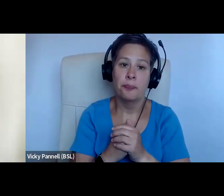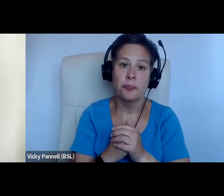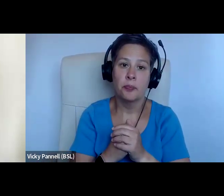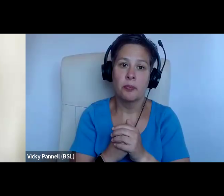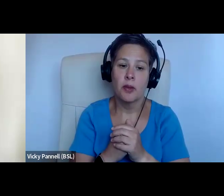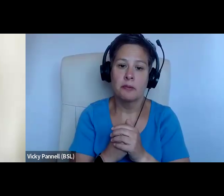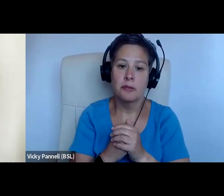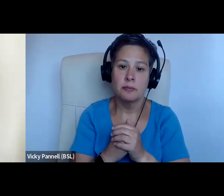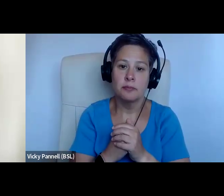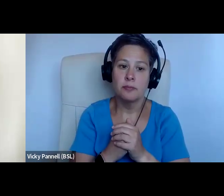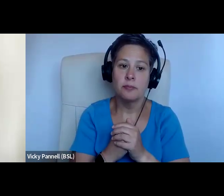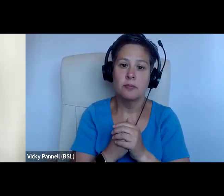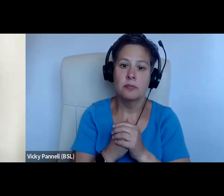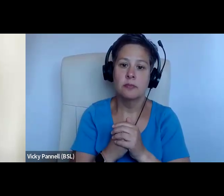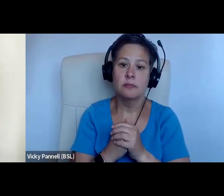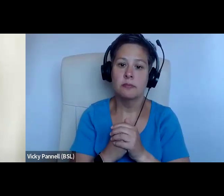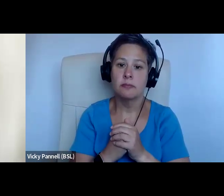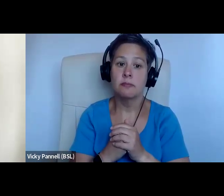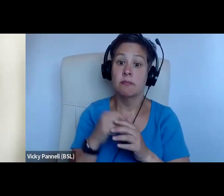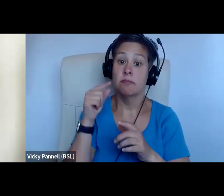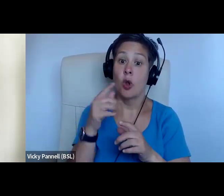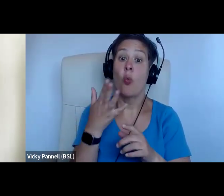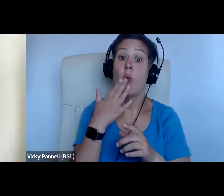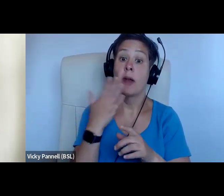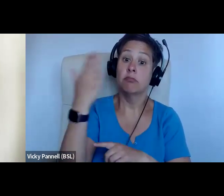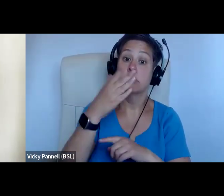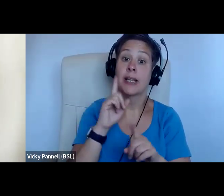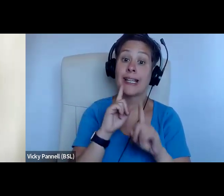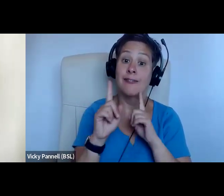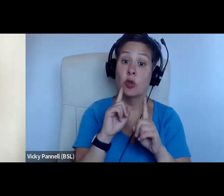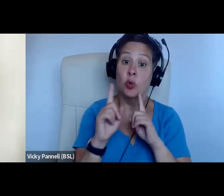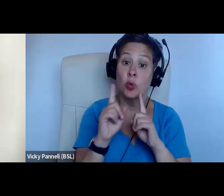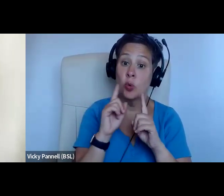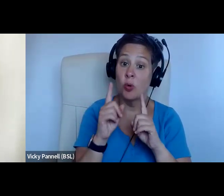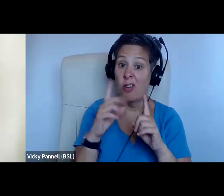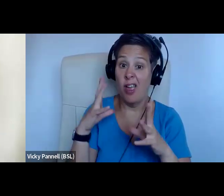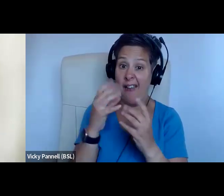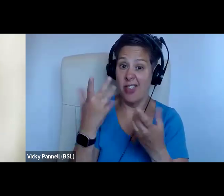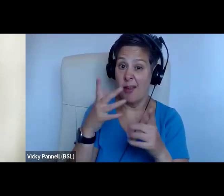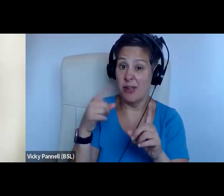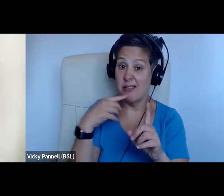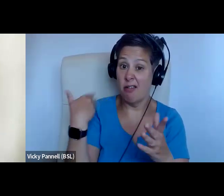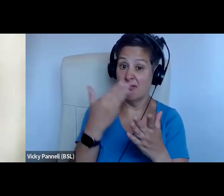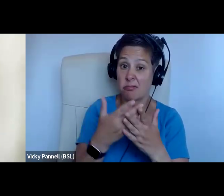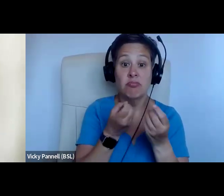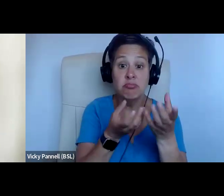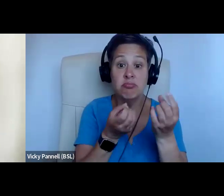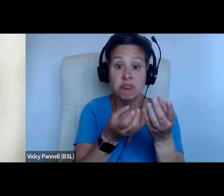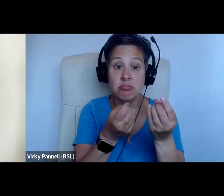some kind of more standard policy experience where they could say that they'd done a, you know, six-month internship